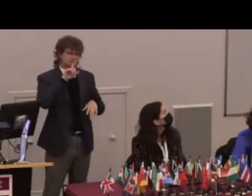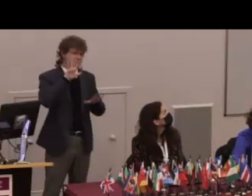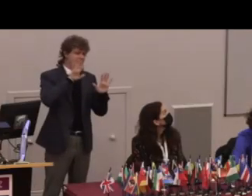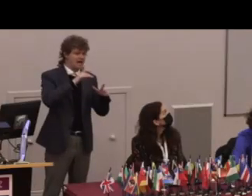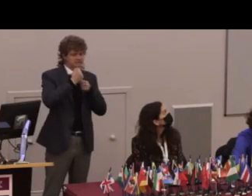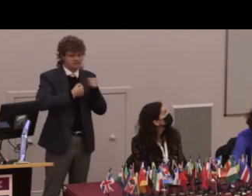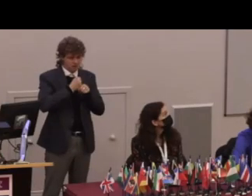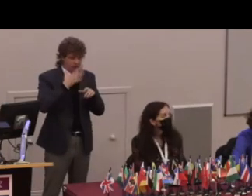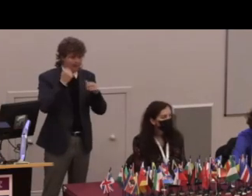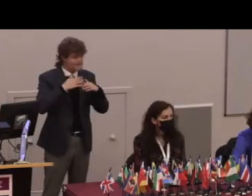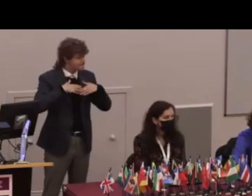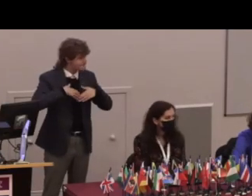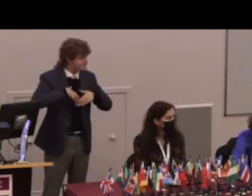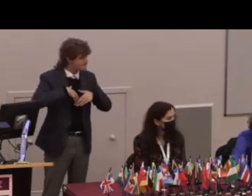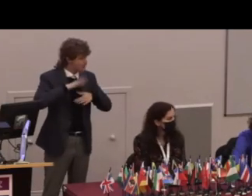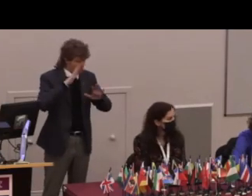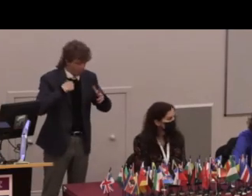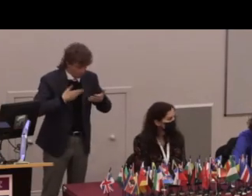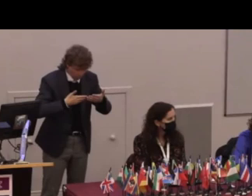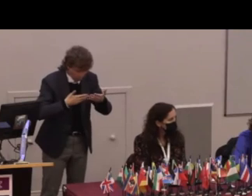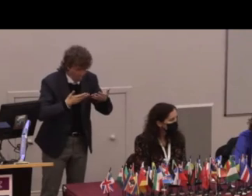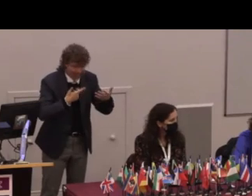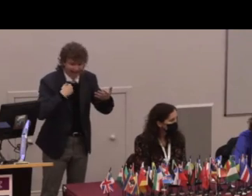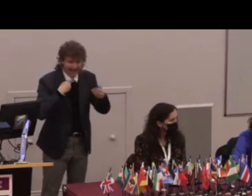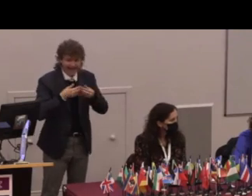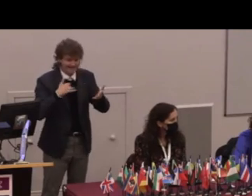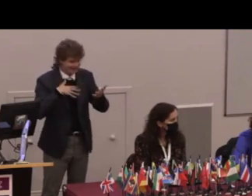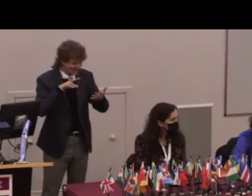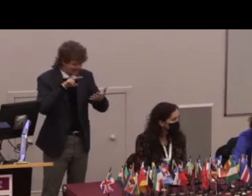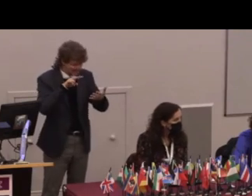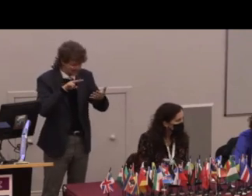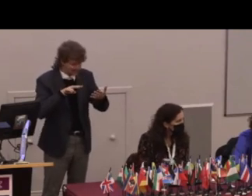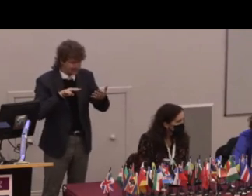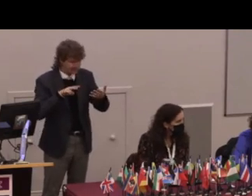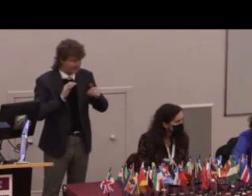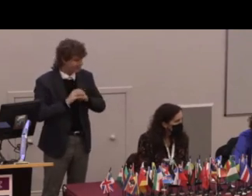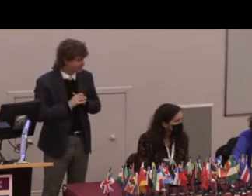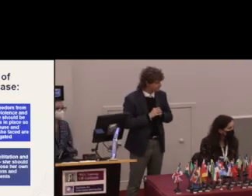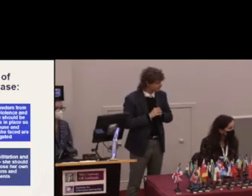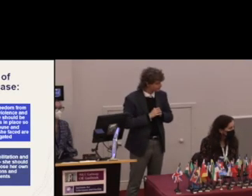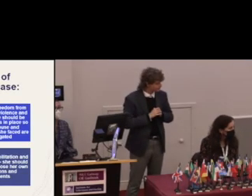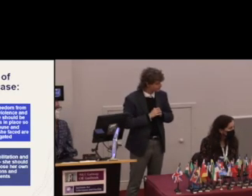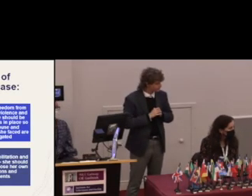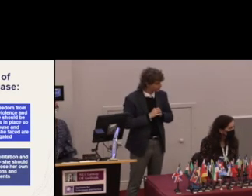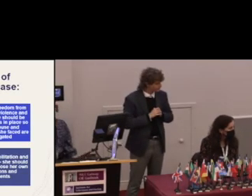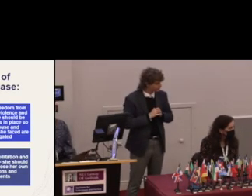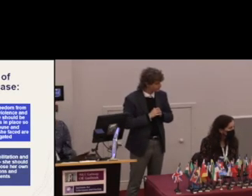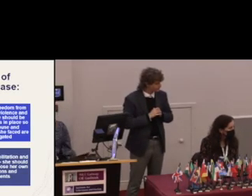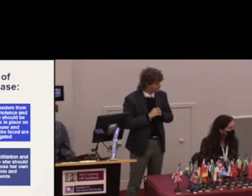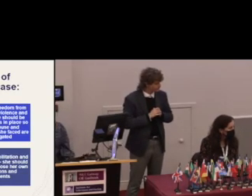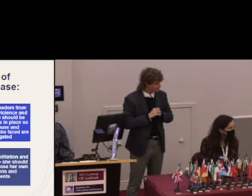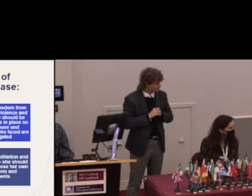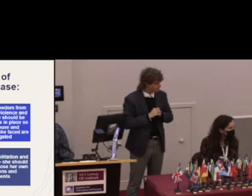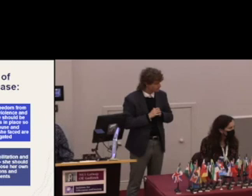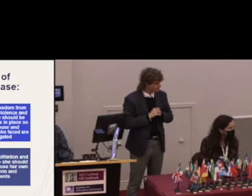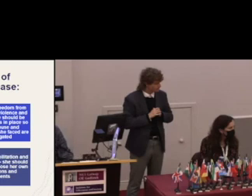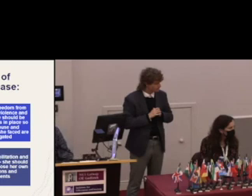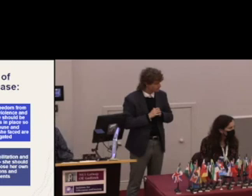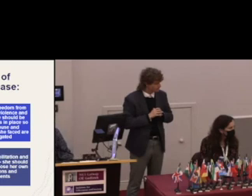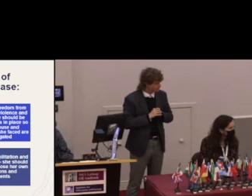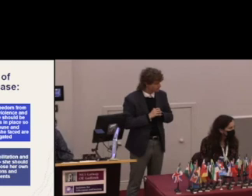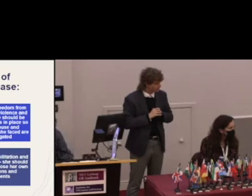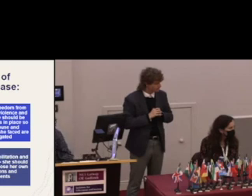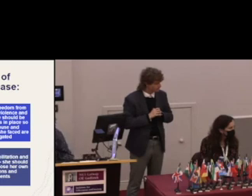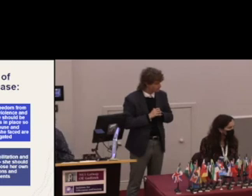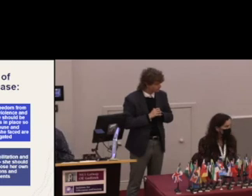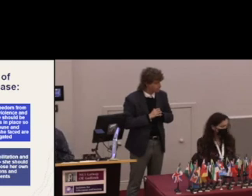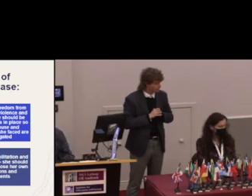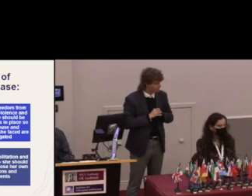place. So in the past two years India has been seeing